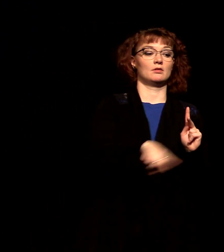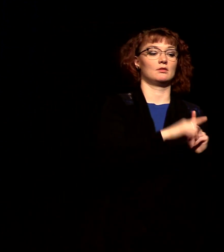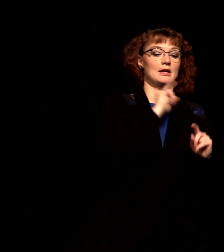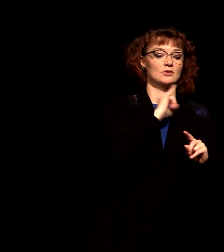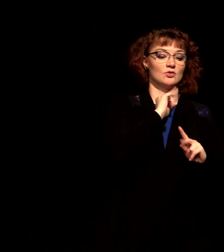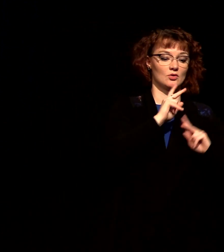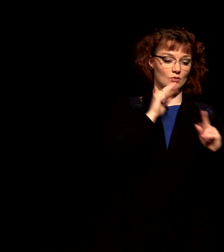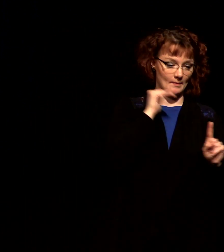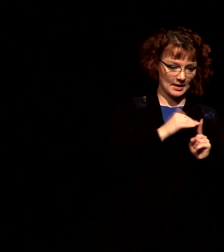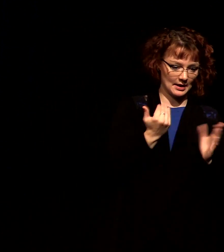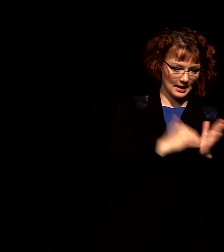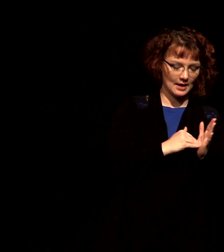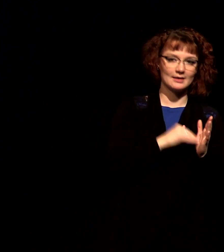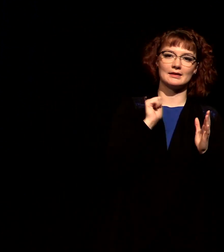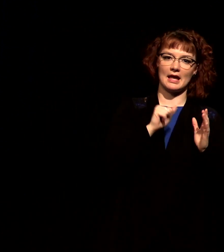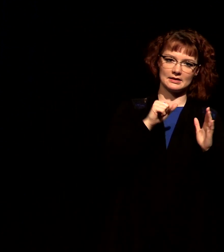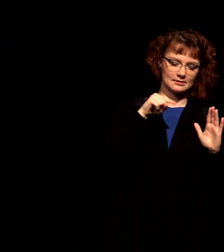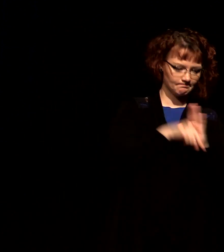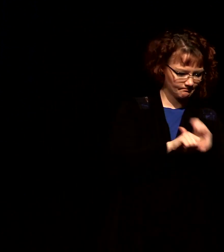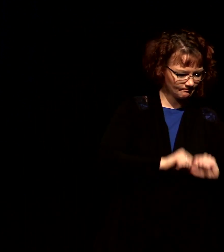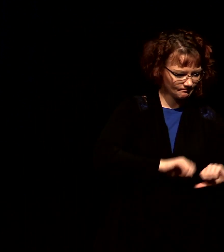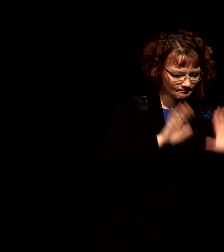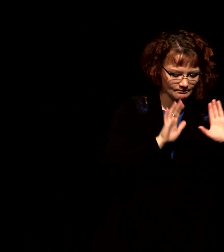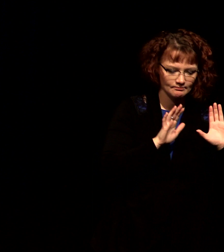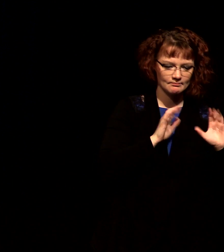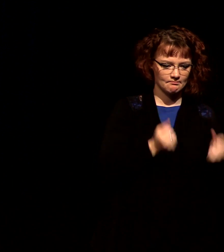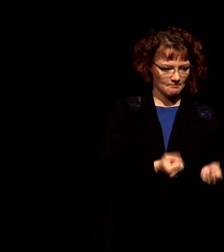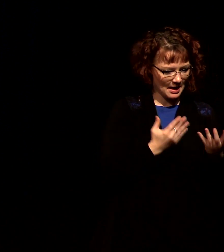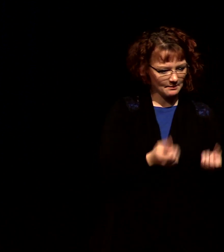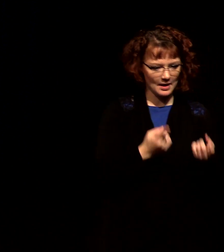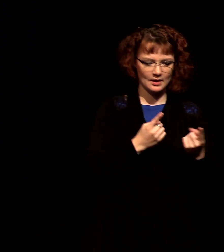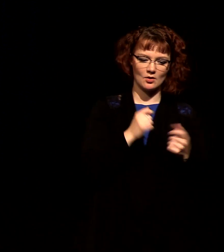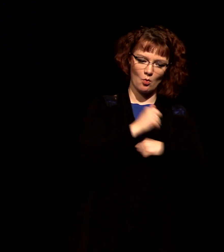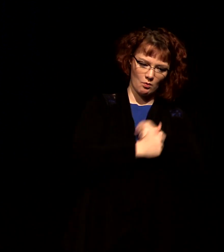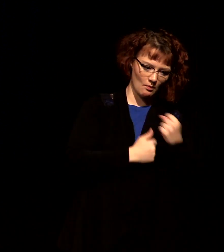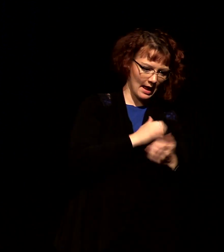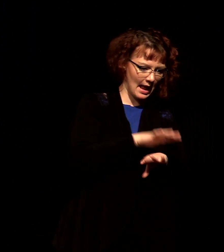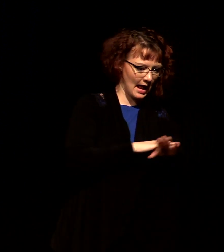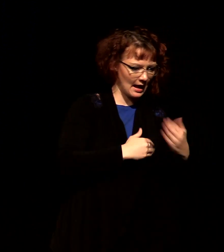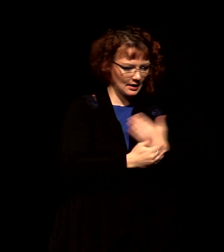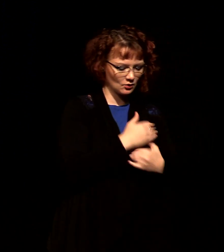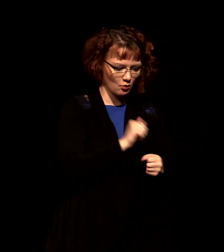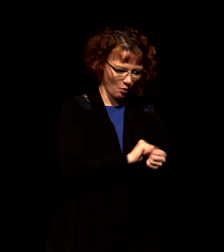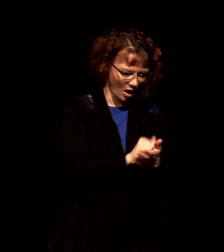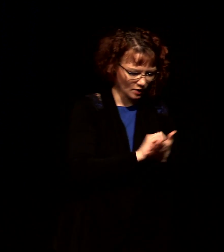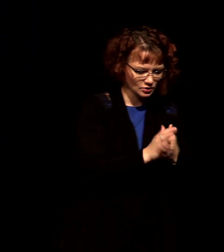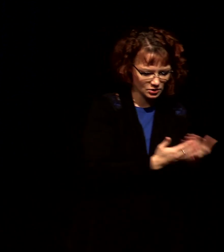though they have made sacrifices that yes, though, before they enter, they wash their hands to symbolize purity in the labor